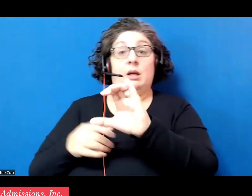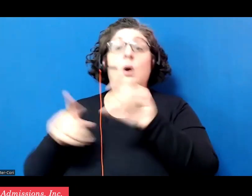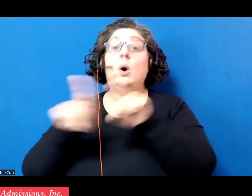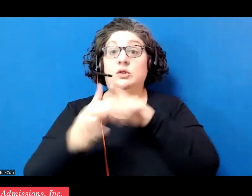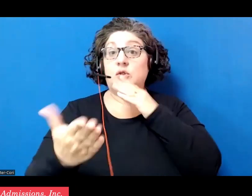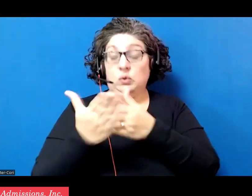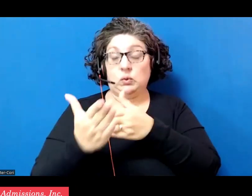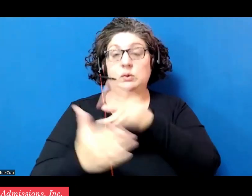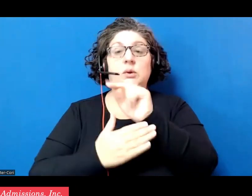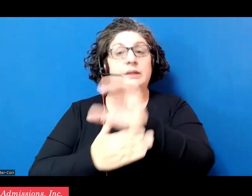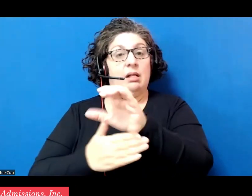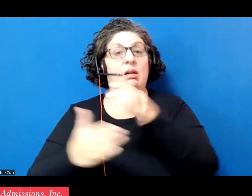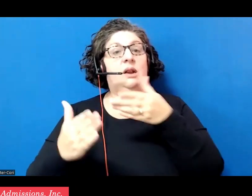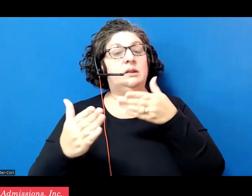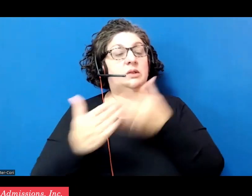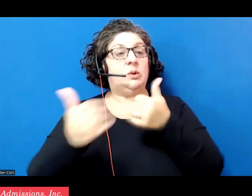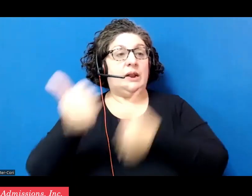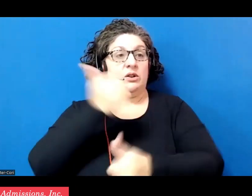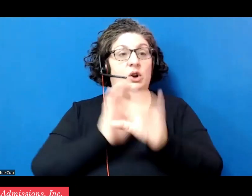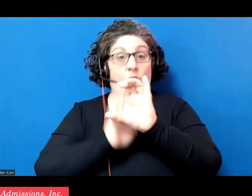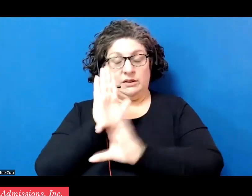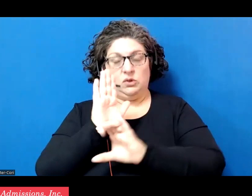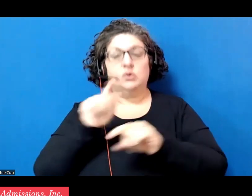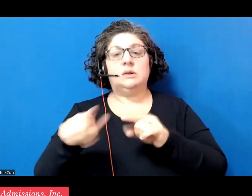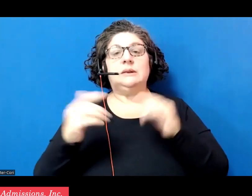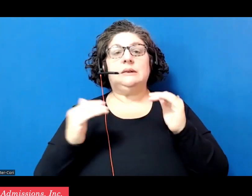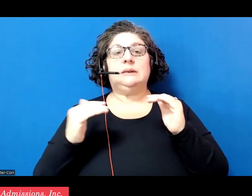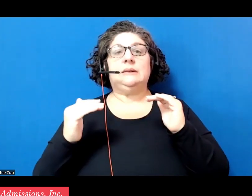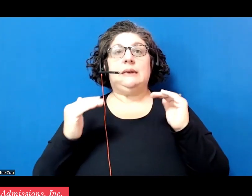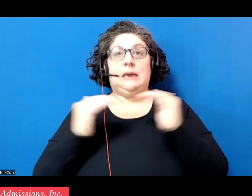North Carolina sued under the Constitution, the equal protection clause.